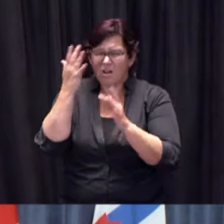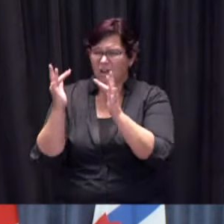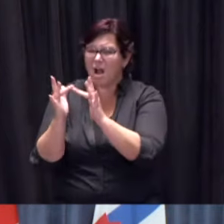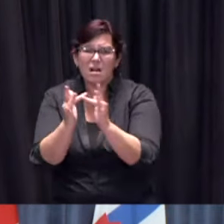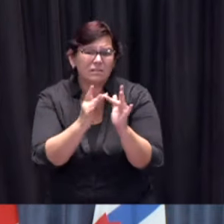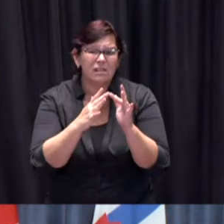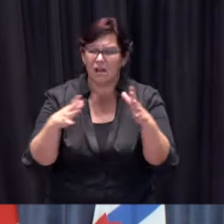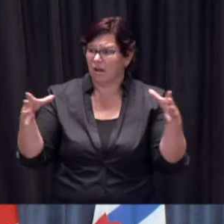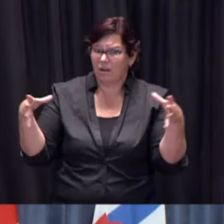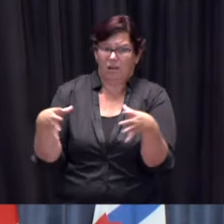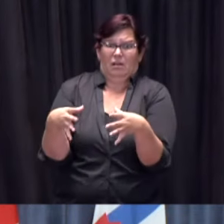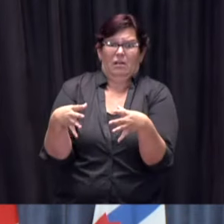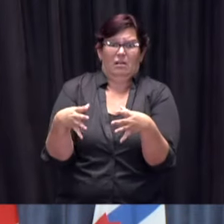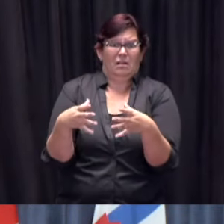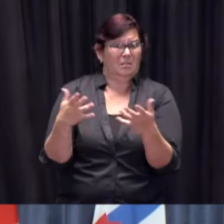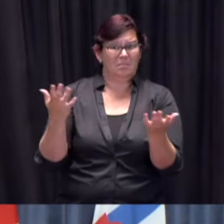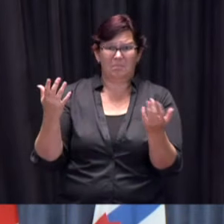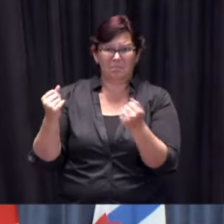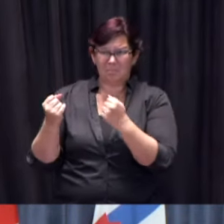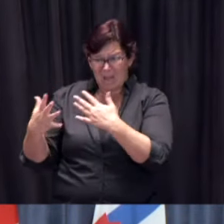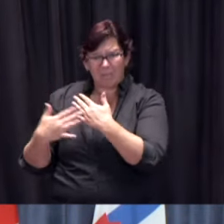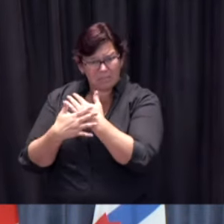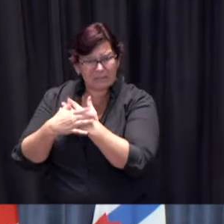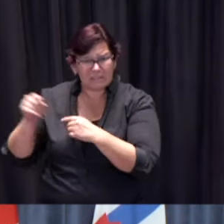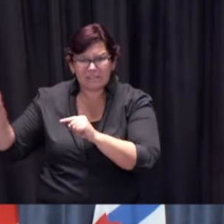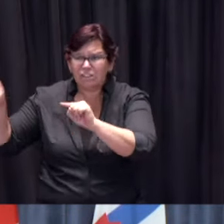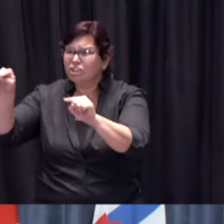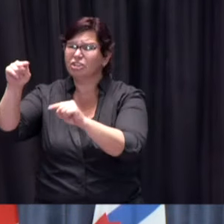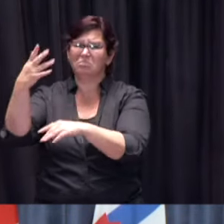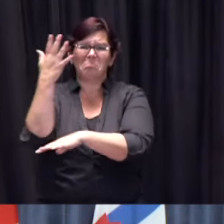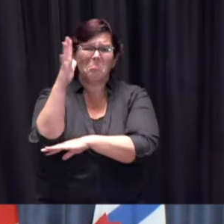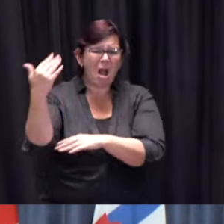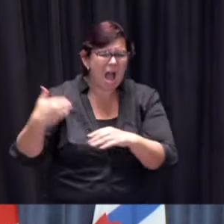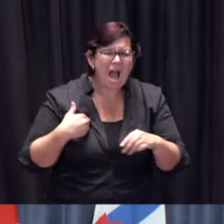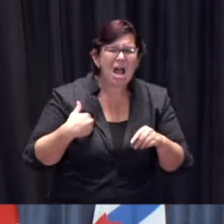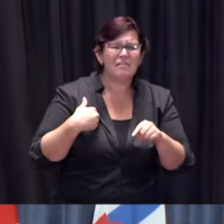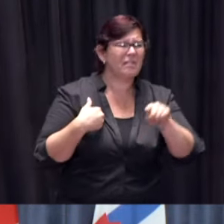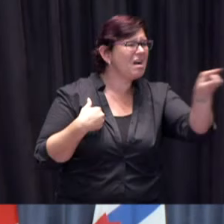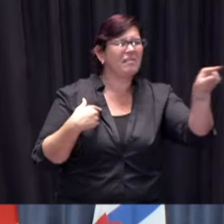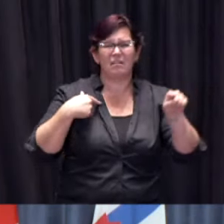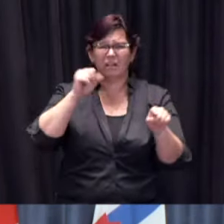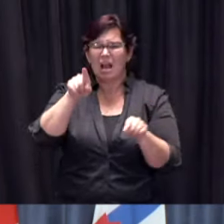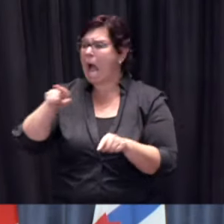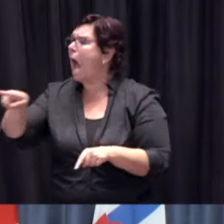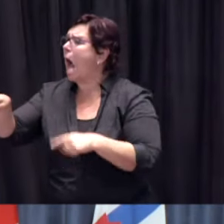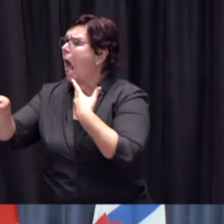multiple beaches we have many many parks we have other places that people can go so I would just urge them to do that